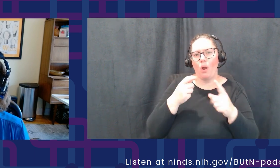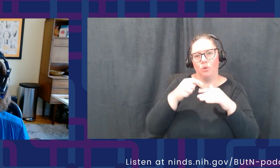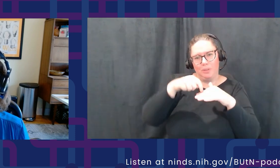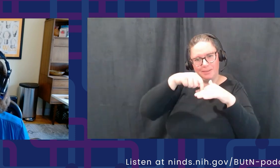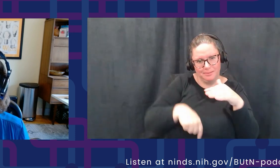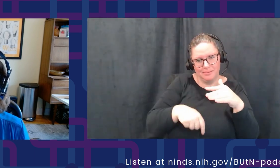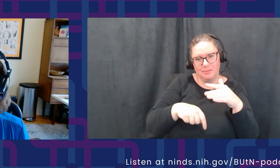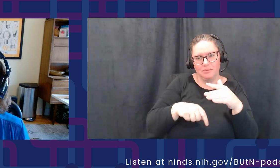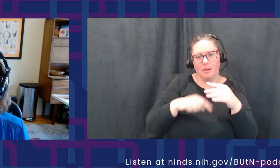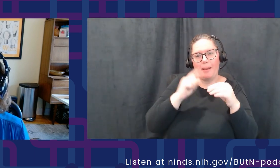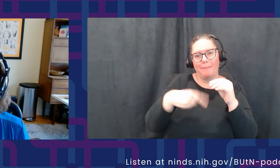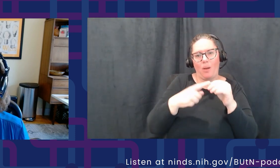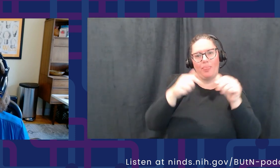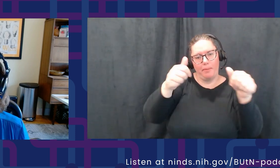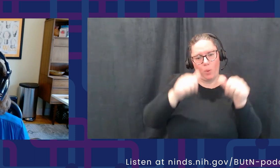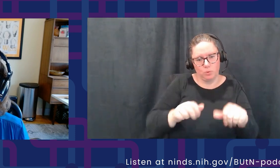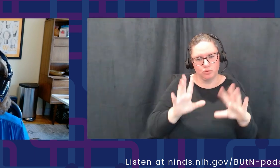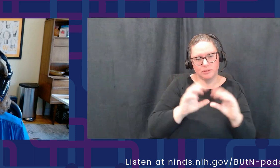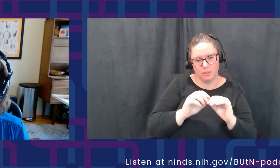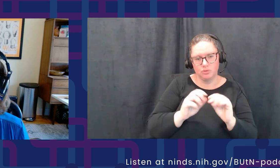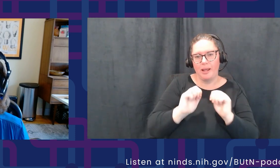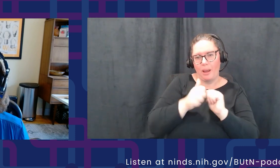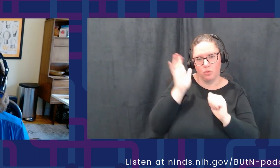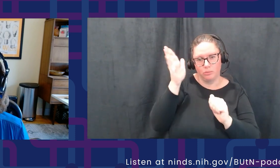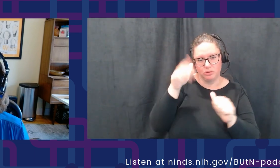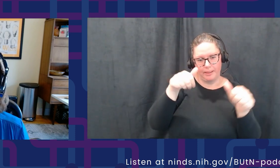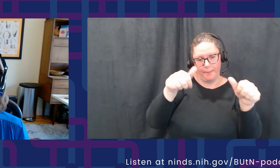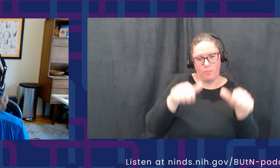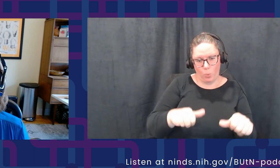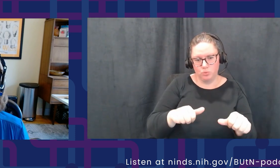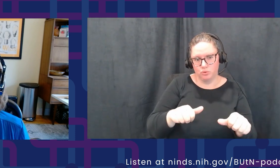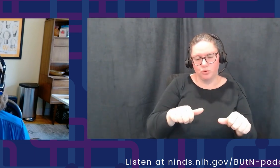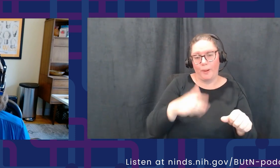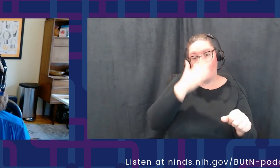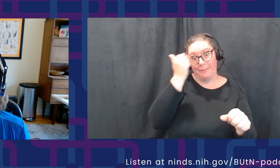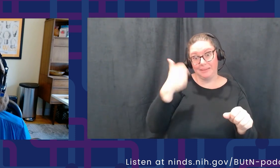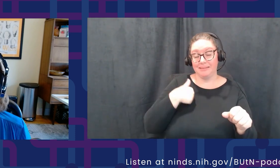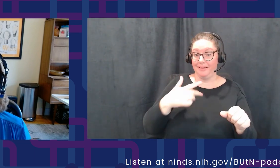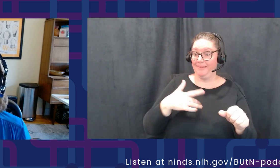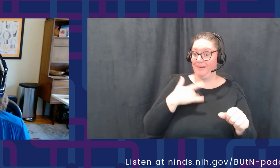poster session and how to present a poster because I feel like there's